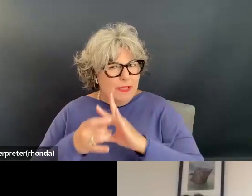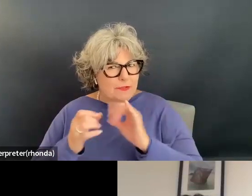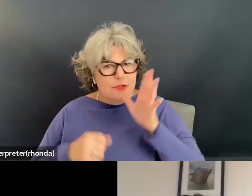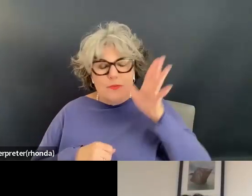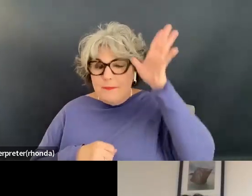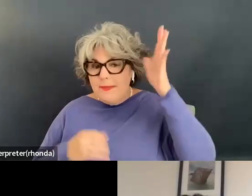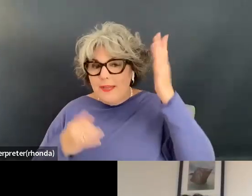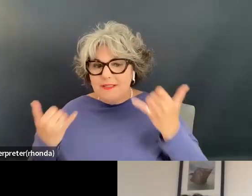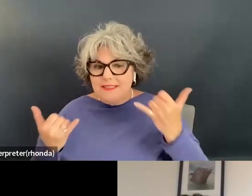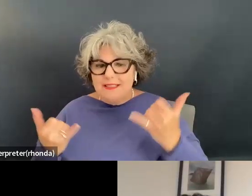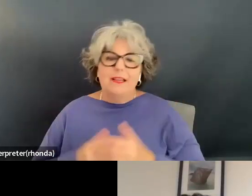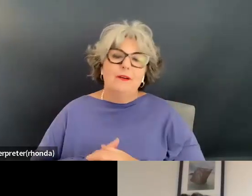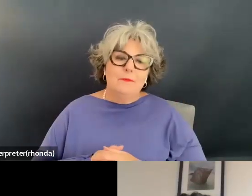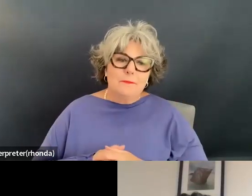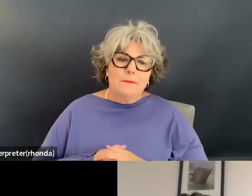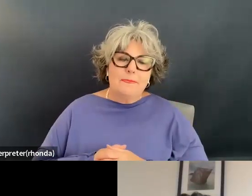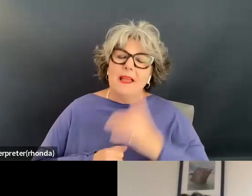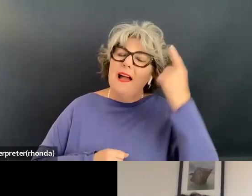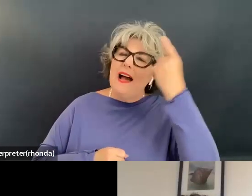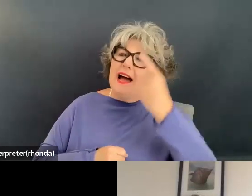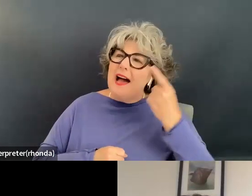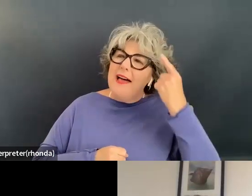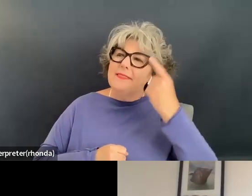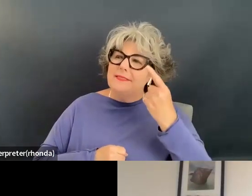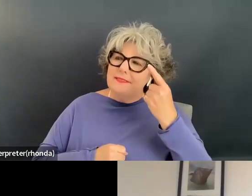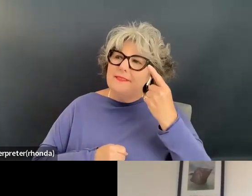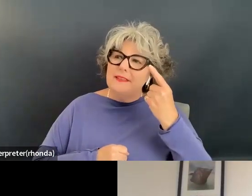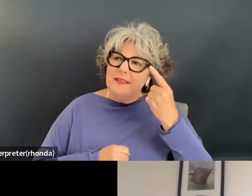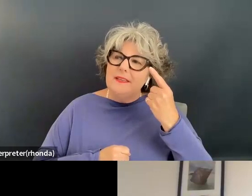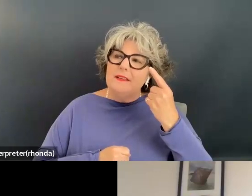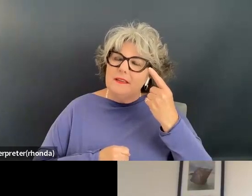And I think we talk a lot about perhaps sexual abuse